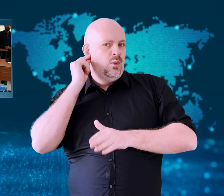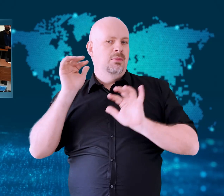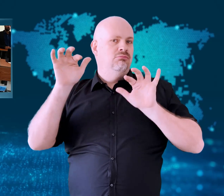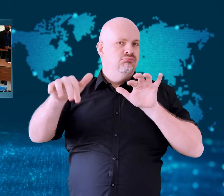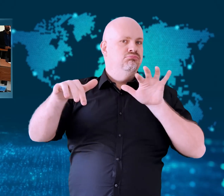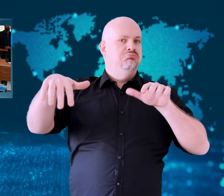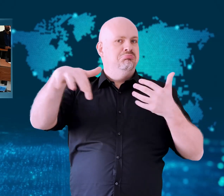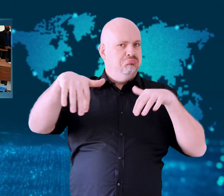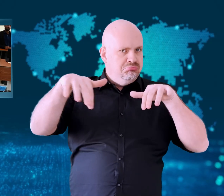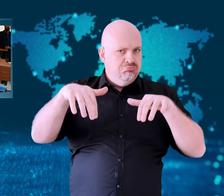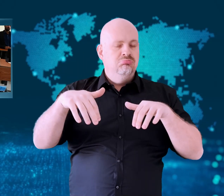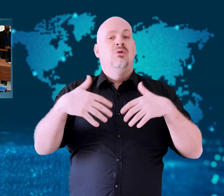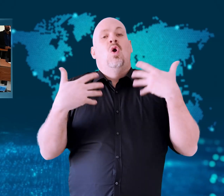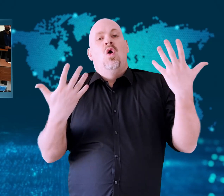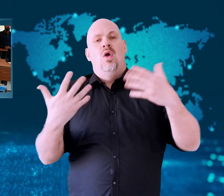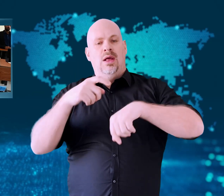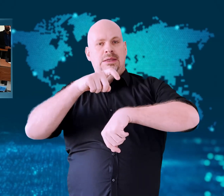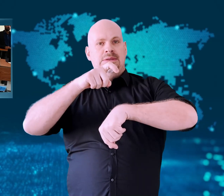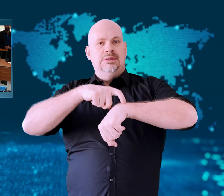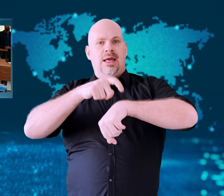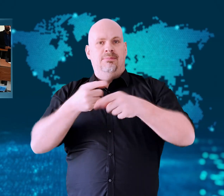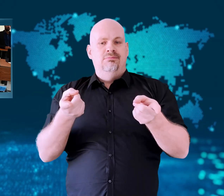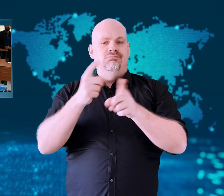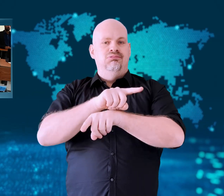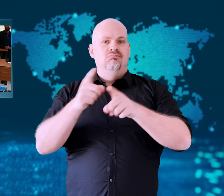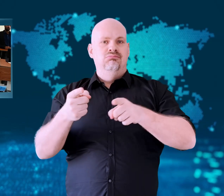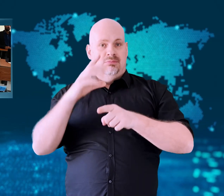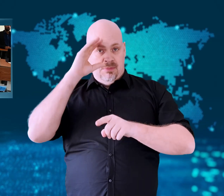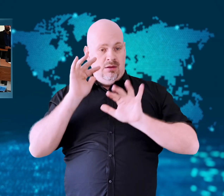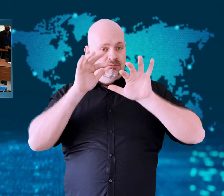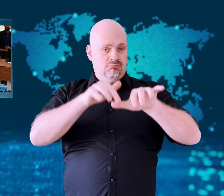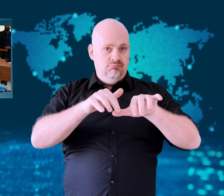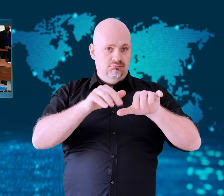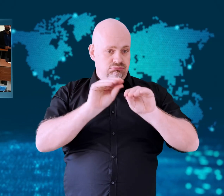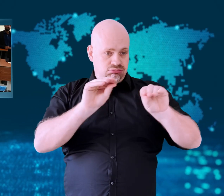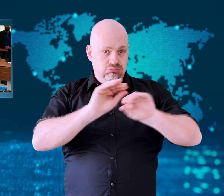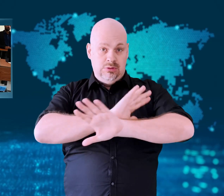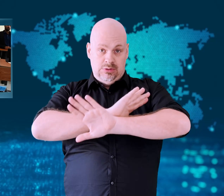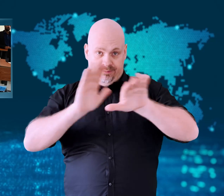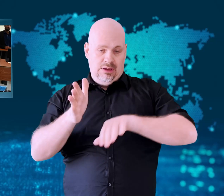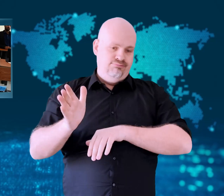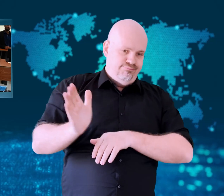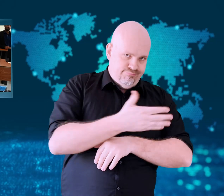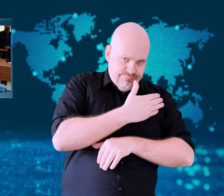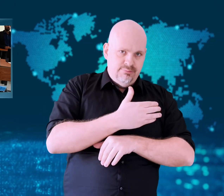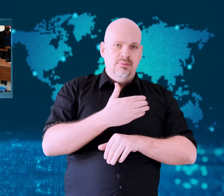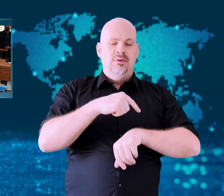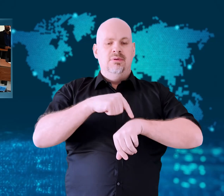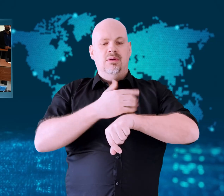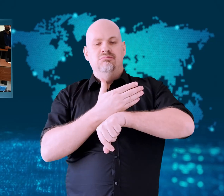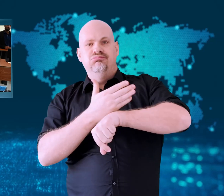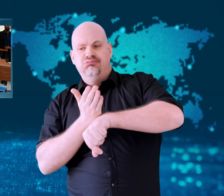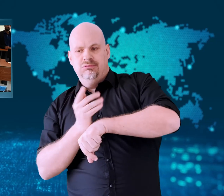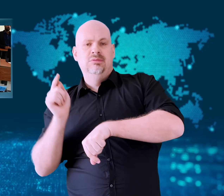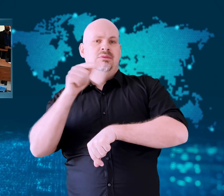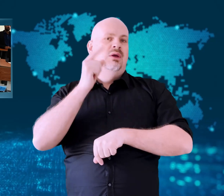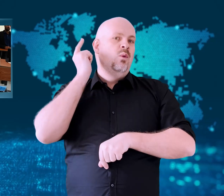They can be taught in separate classes or taught at different